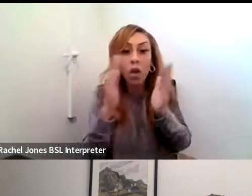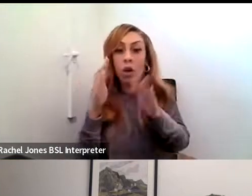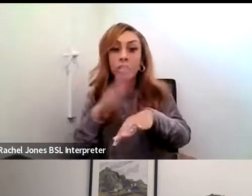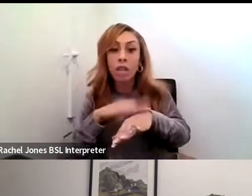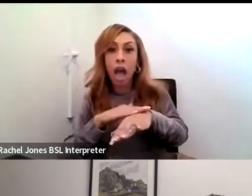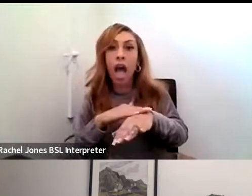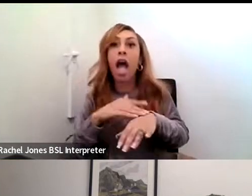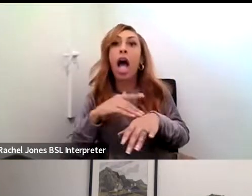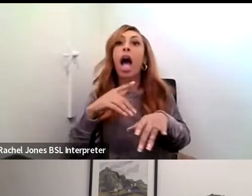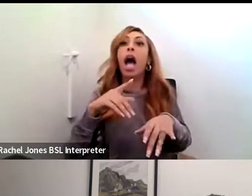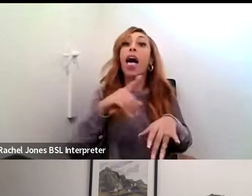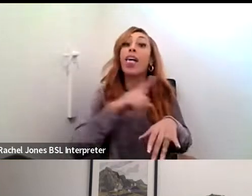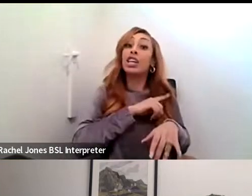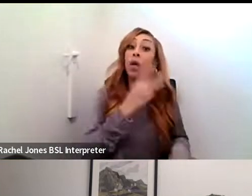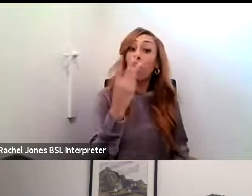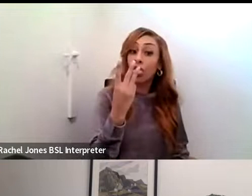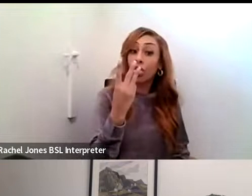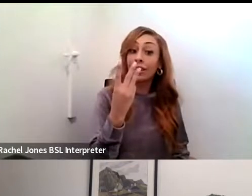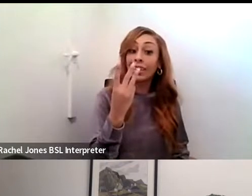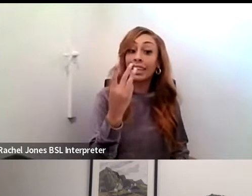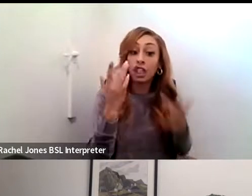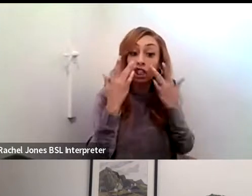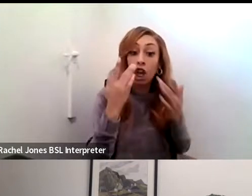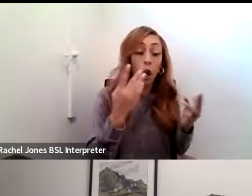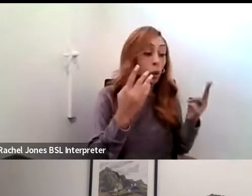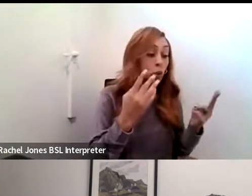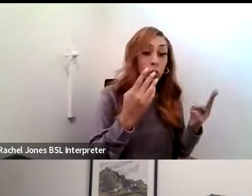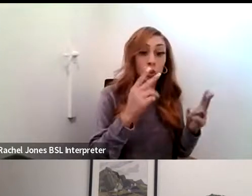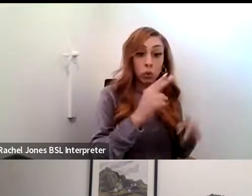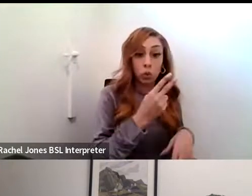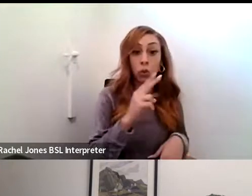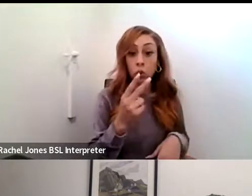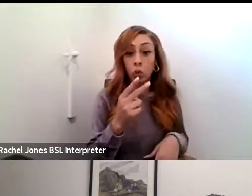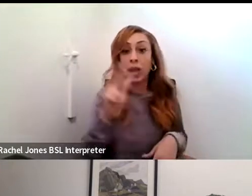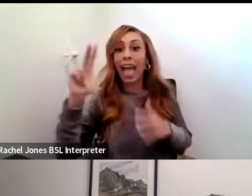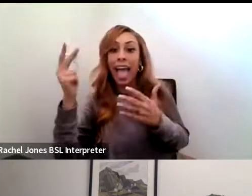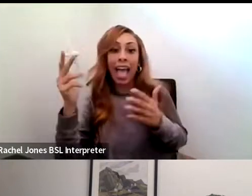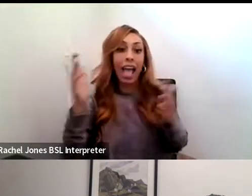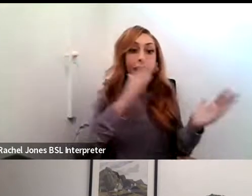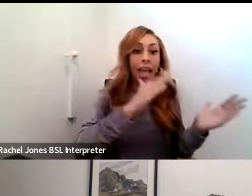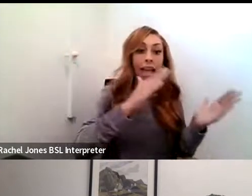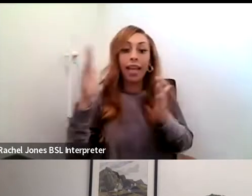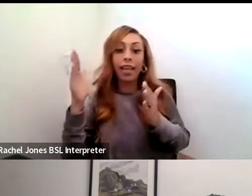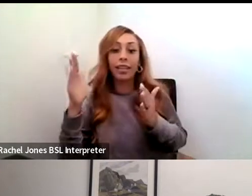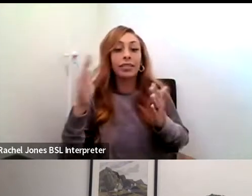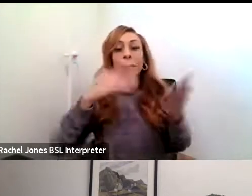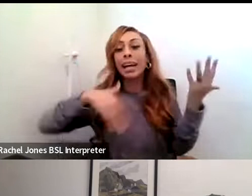which is why we have got three shows, and two are at 2.00 pm and one is at 8.00 pm, to just try and be able - just those simple things,